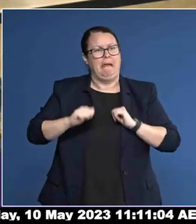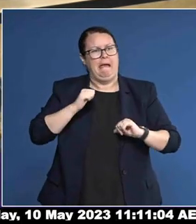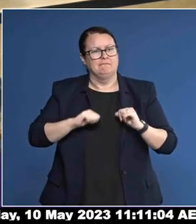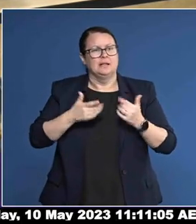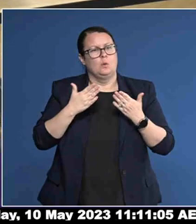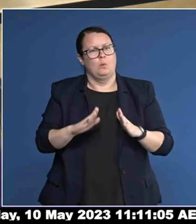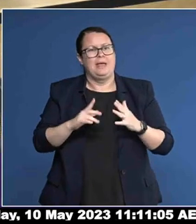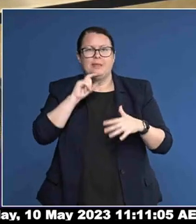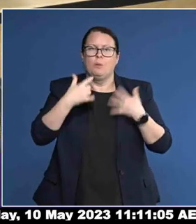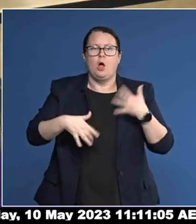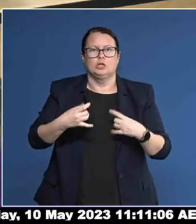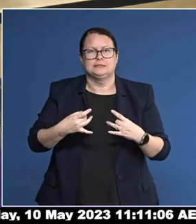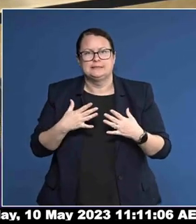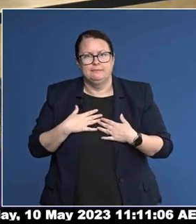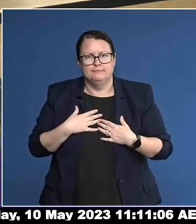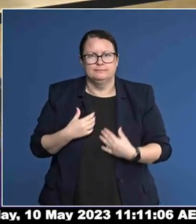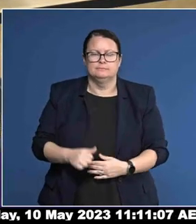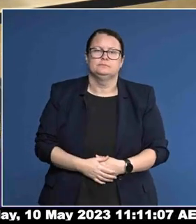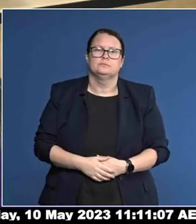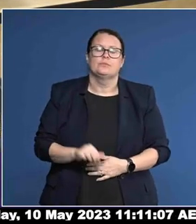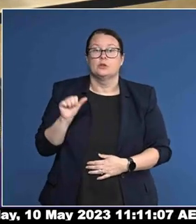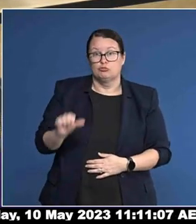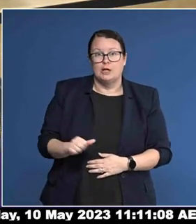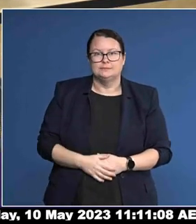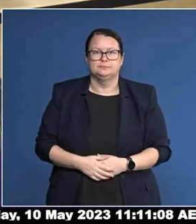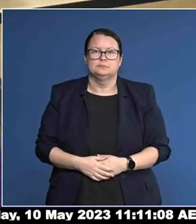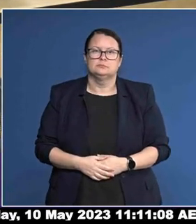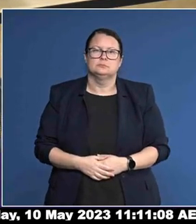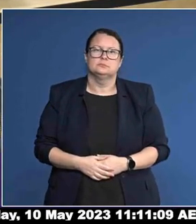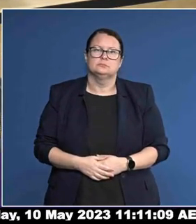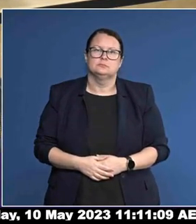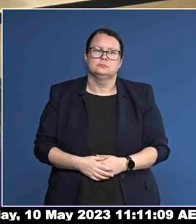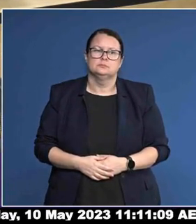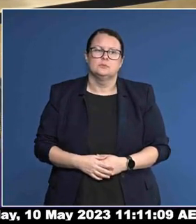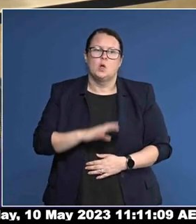And you say it's not intended to result in harm or injury and is usually a